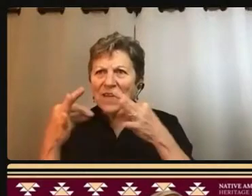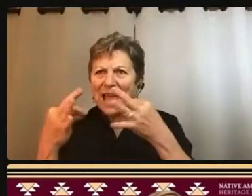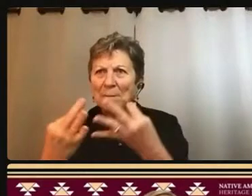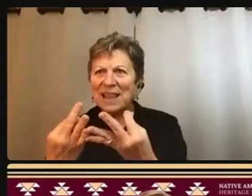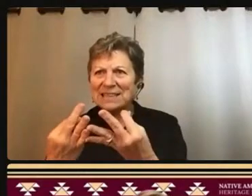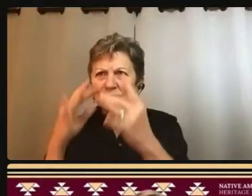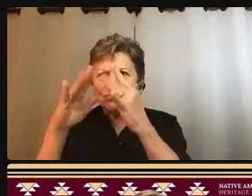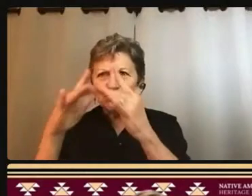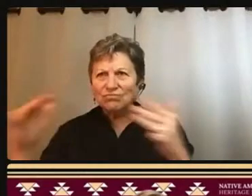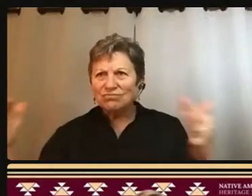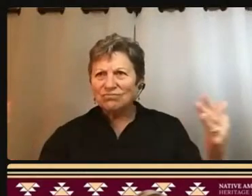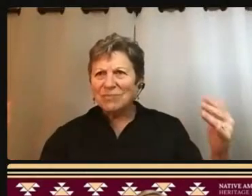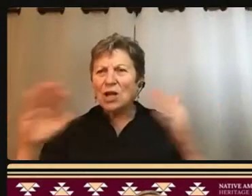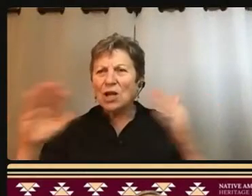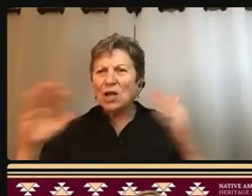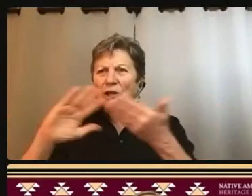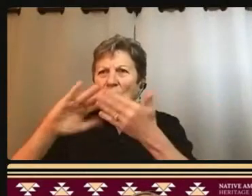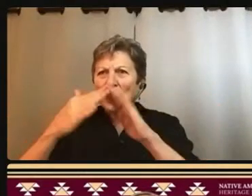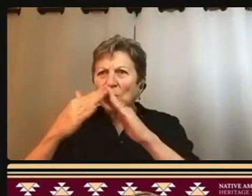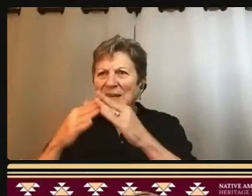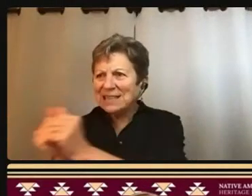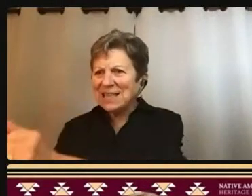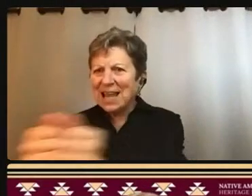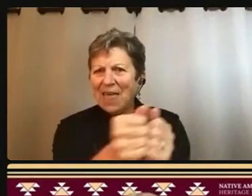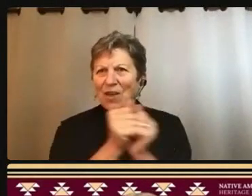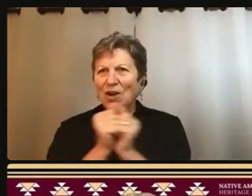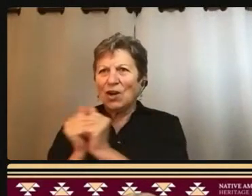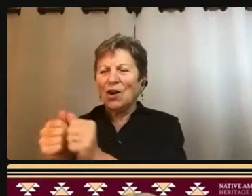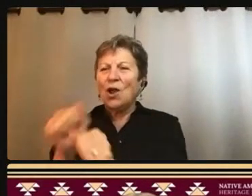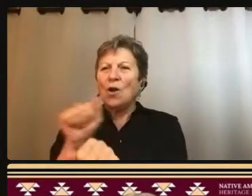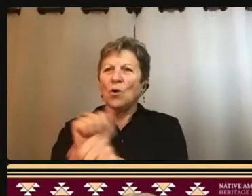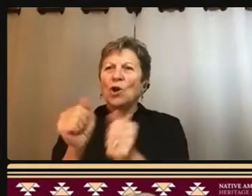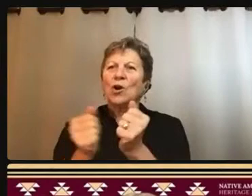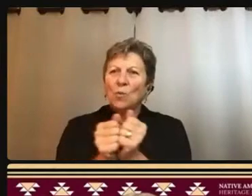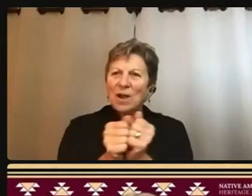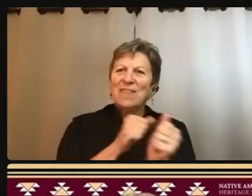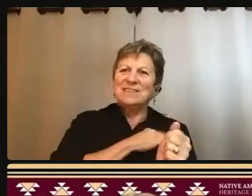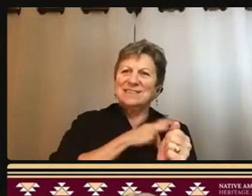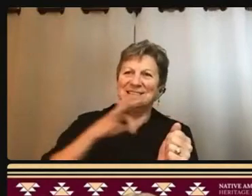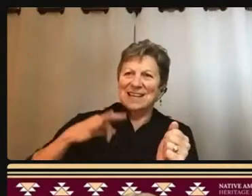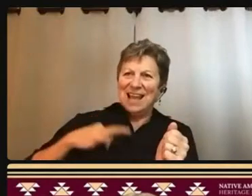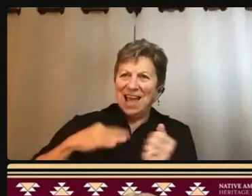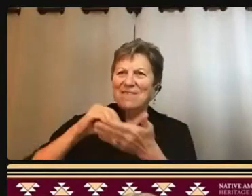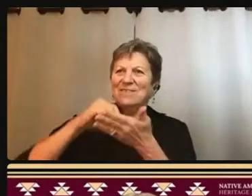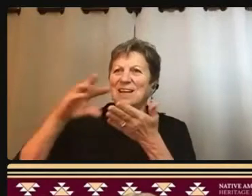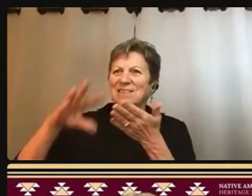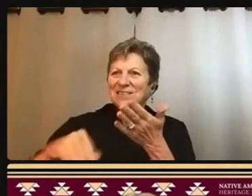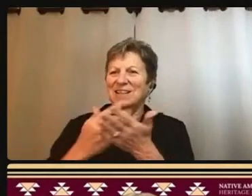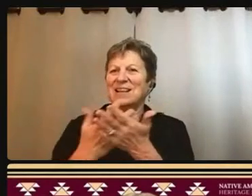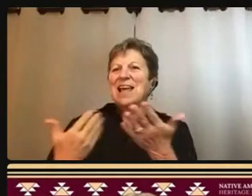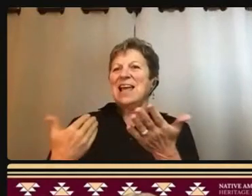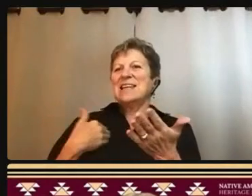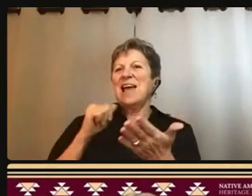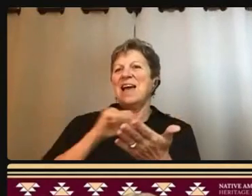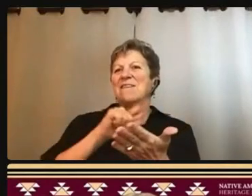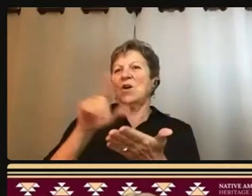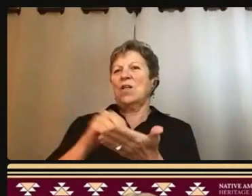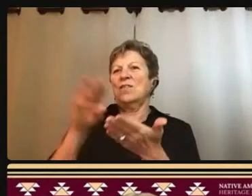HOW WILL YOU WORK TO AUTHENTICALLY ENGAGE ALL FAMILIES AND DIVERSE SECTIONS